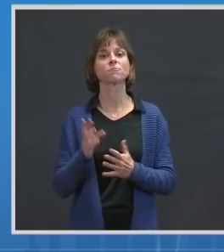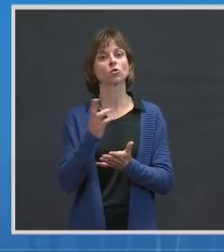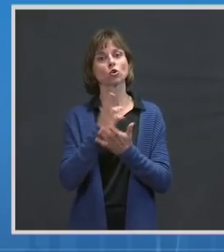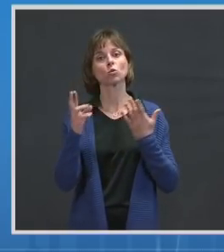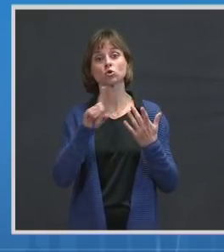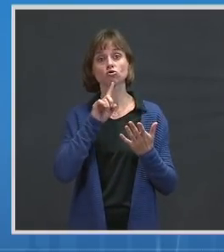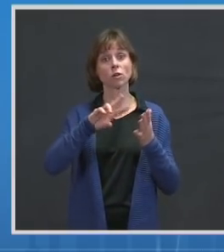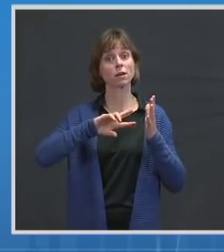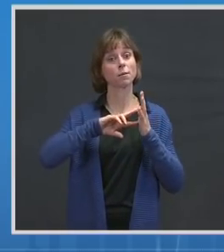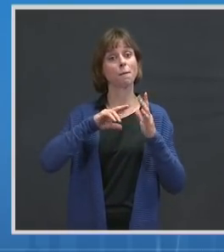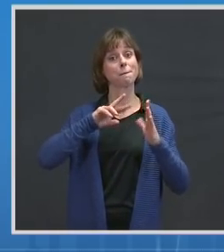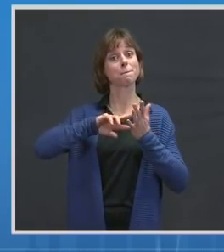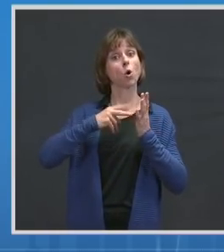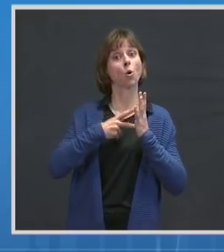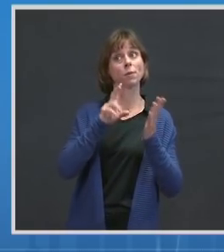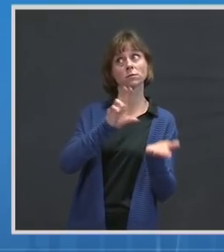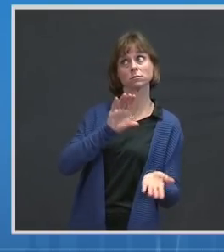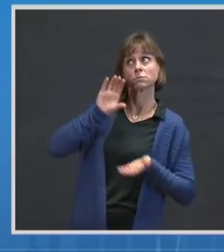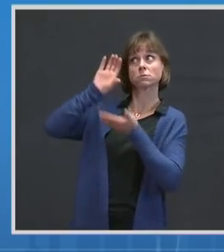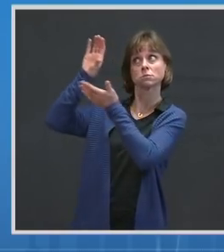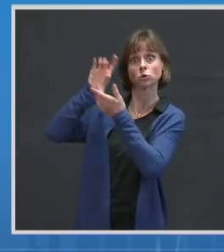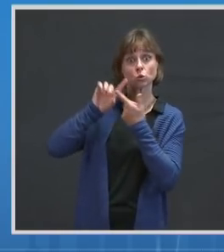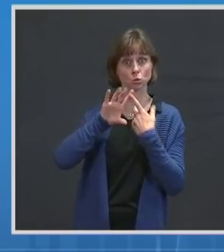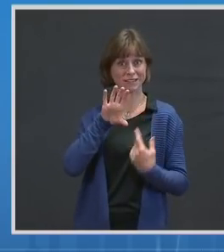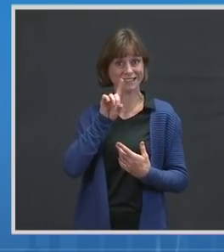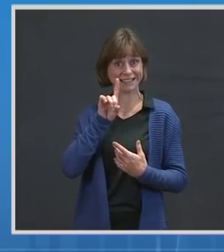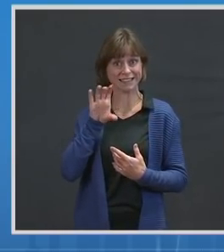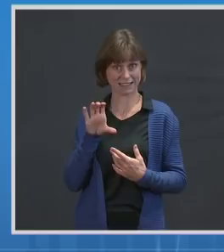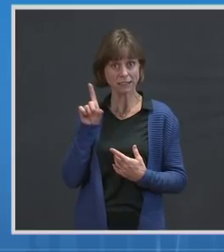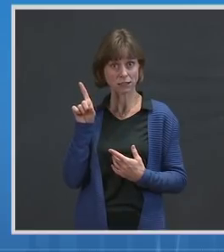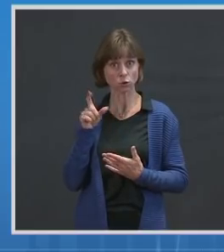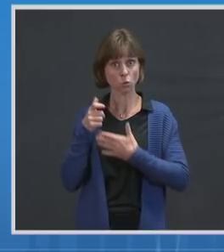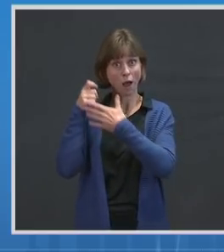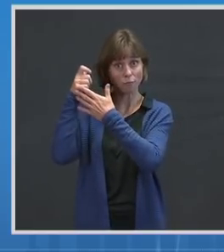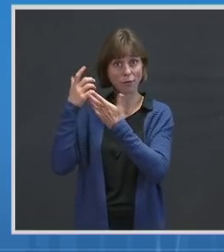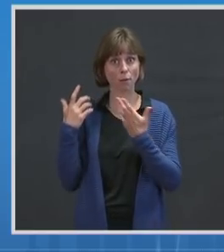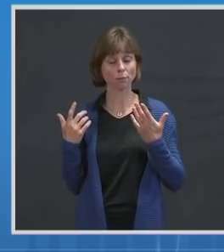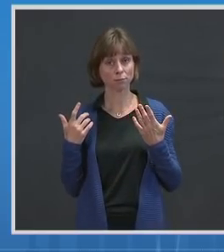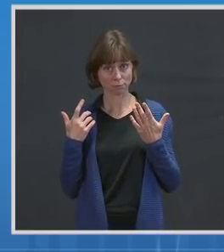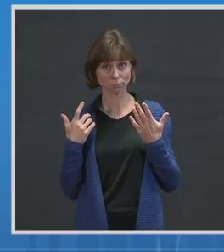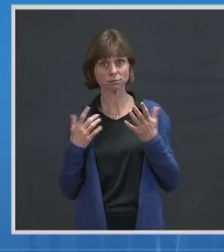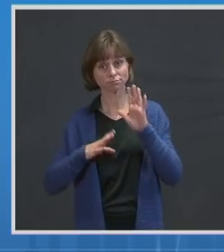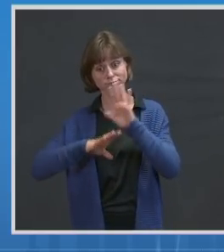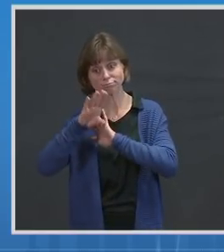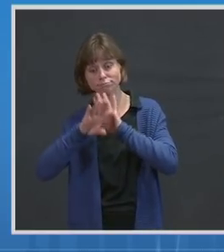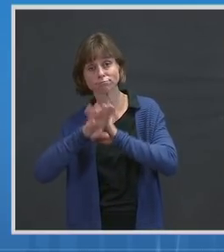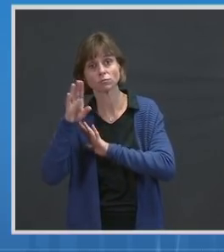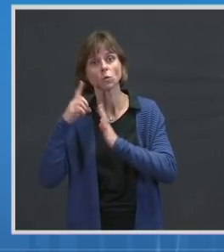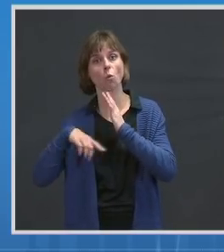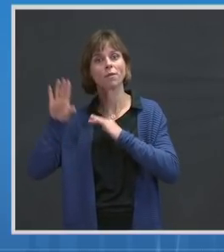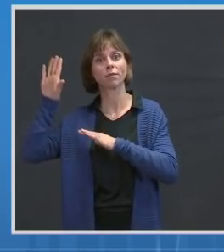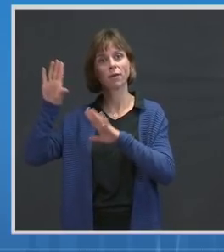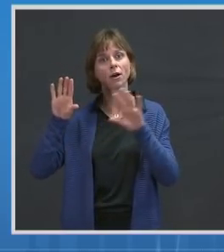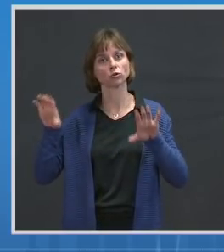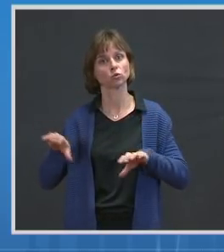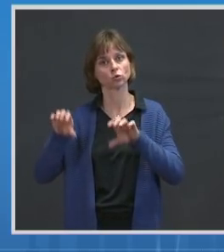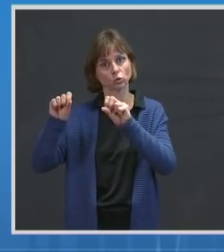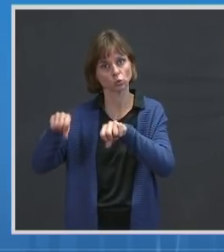to help them ramp up their capacity here, in terms of both what they do and what their partners do, but with a focus on making sure